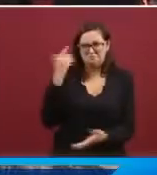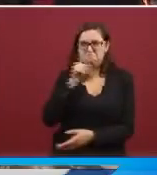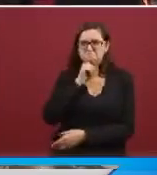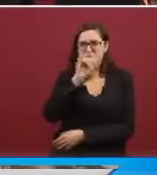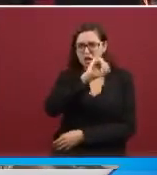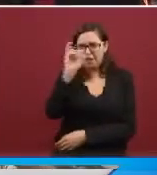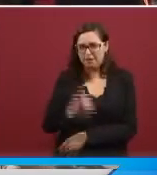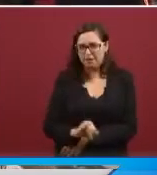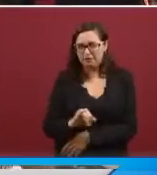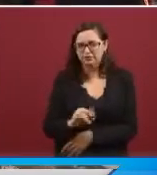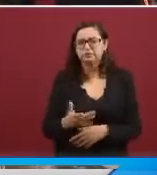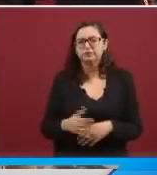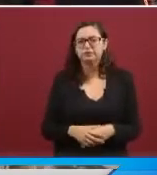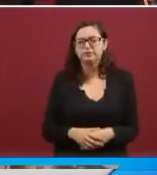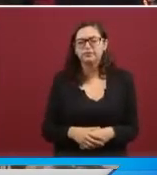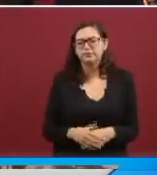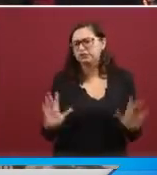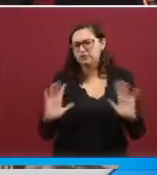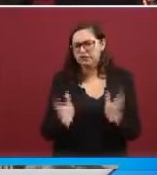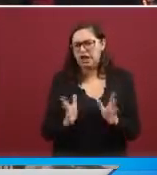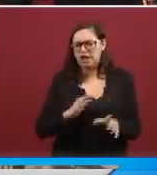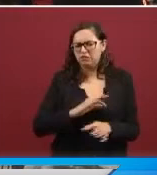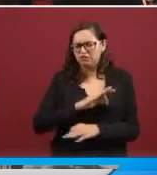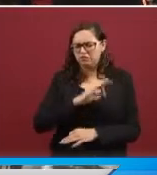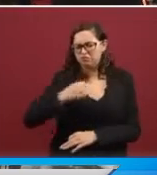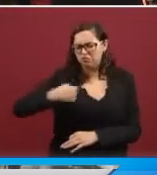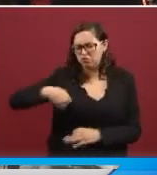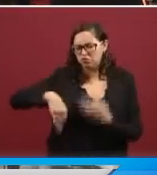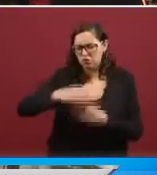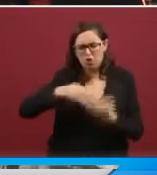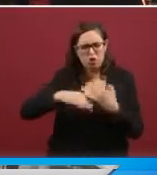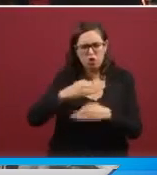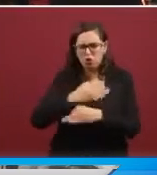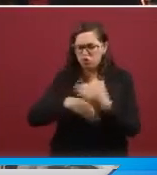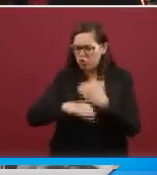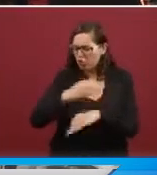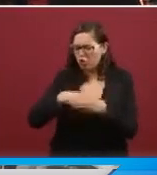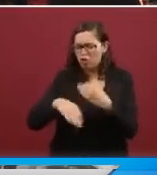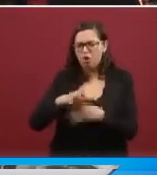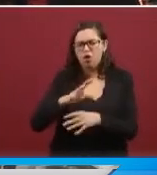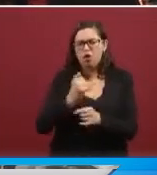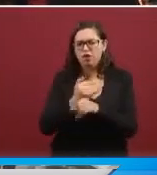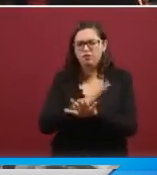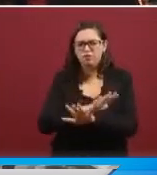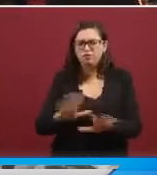2. Call Trump-Ebrard In the phone call Trump stressed that the issue of migration is very important